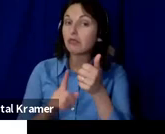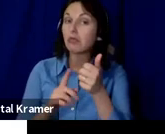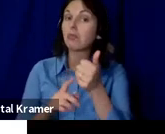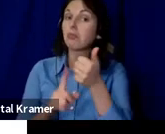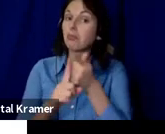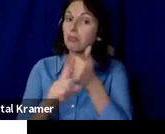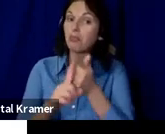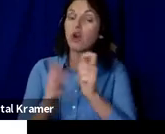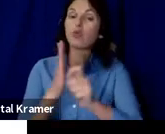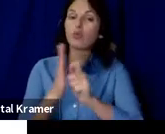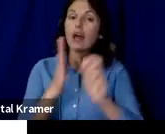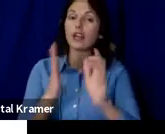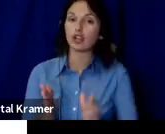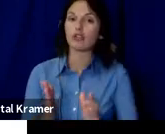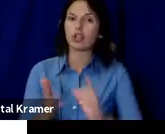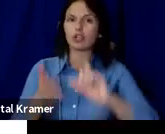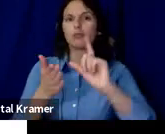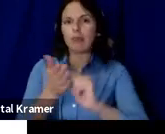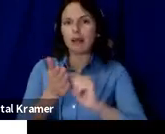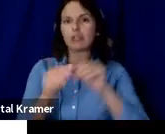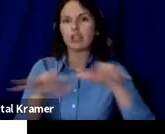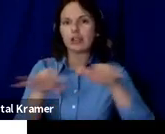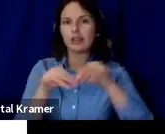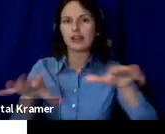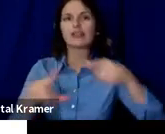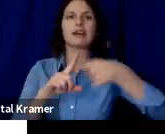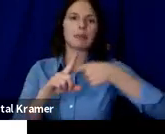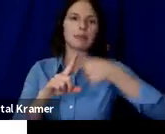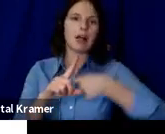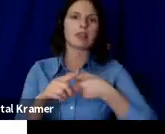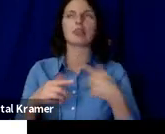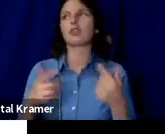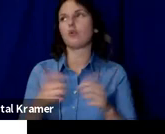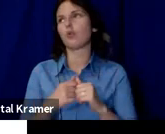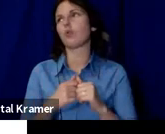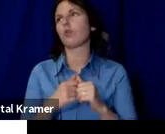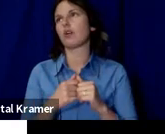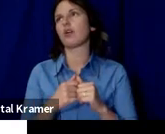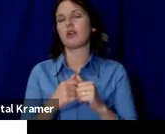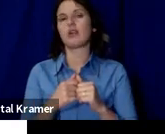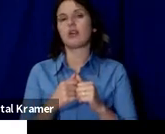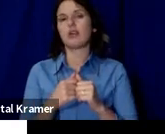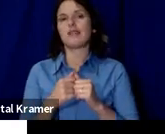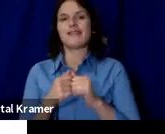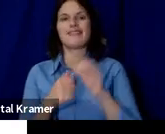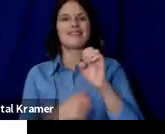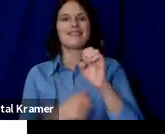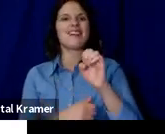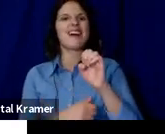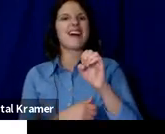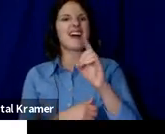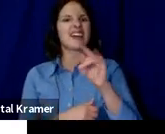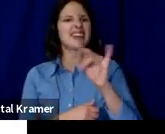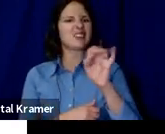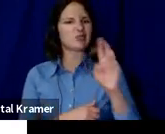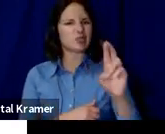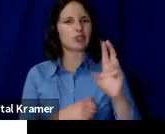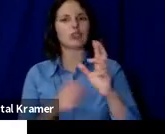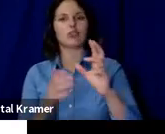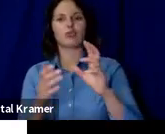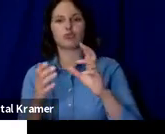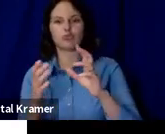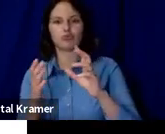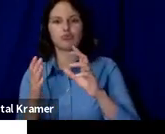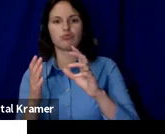who is consistently publishing content, Patreon can set you up with monthly supporters who